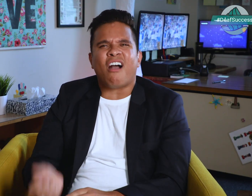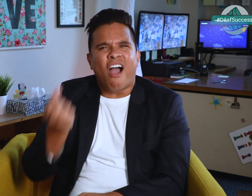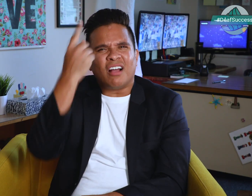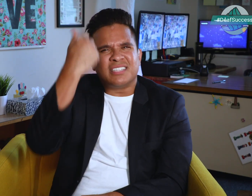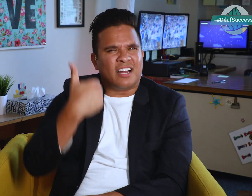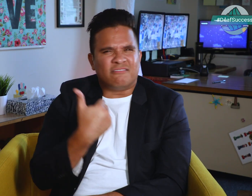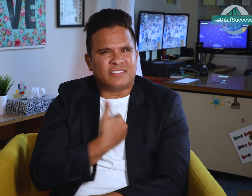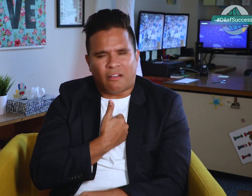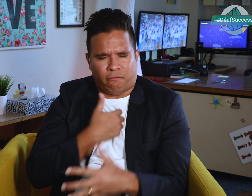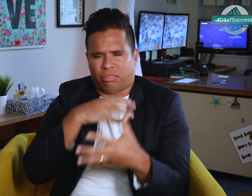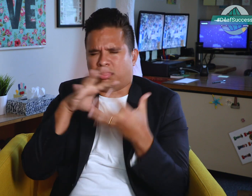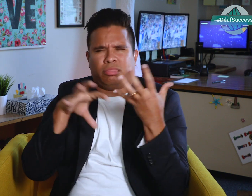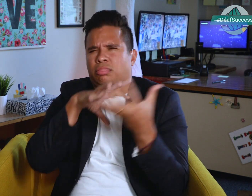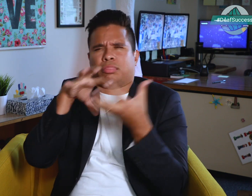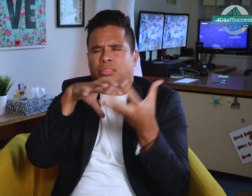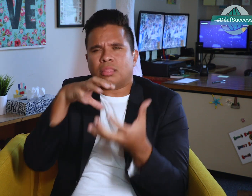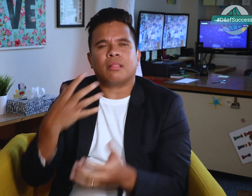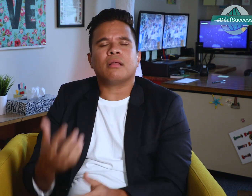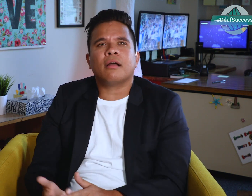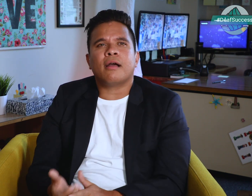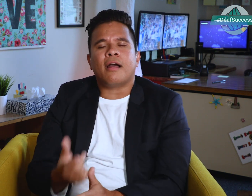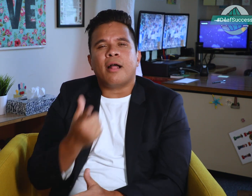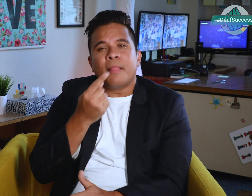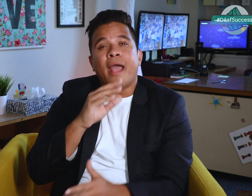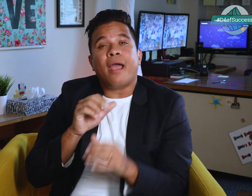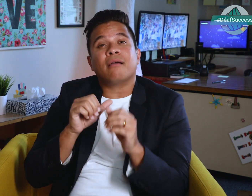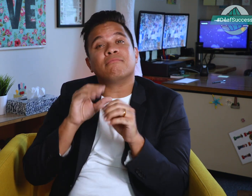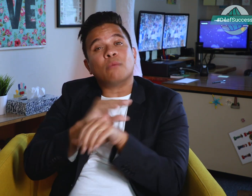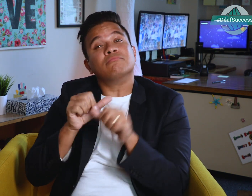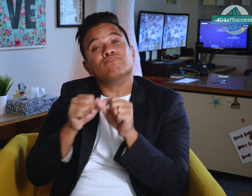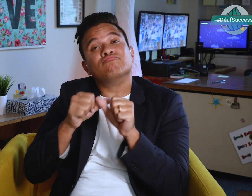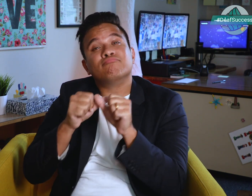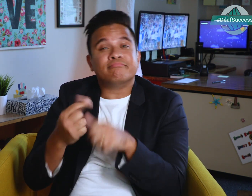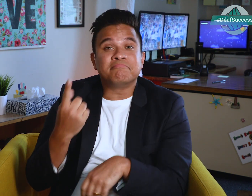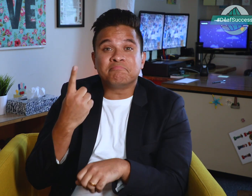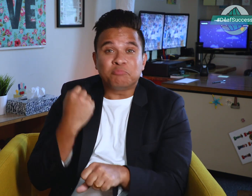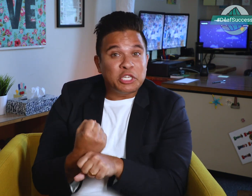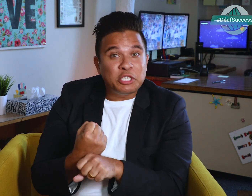barriers, or struggles understanding themselves. A student may continue counseling